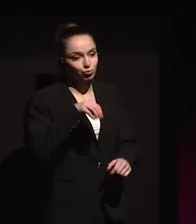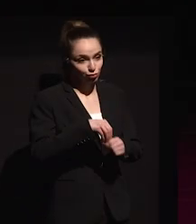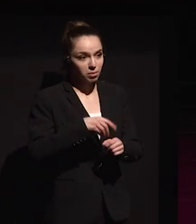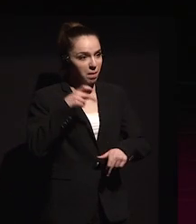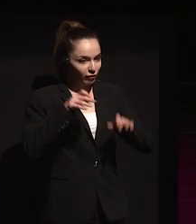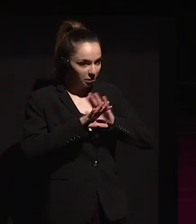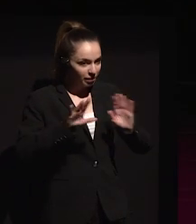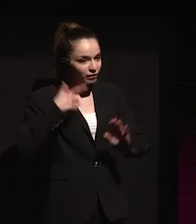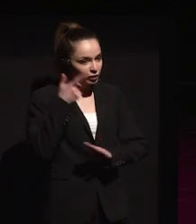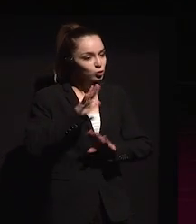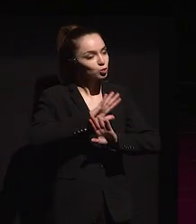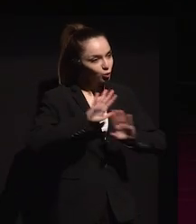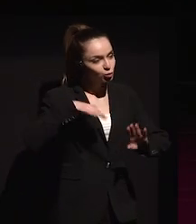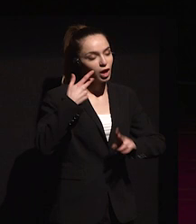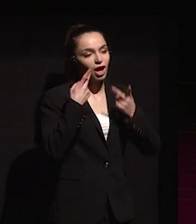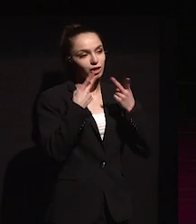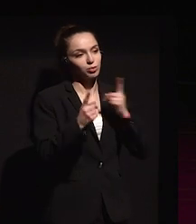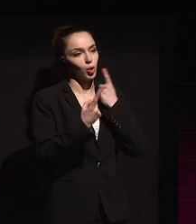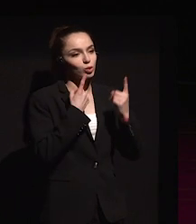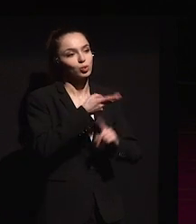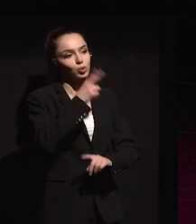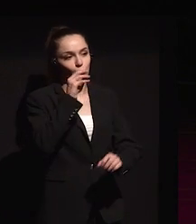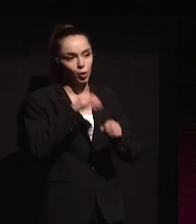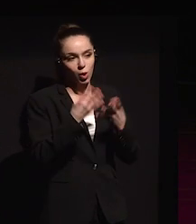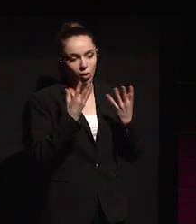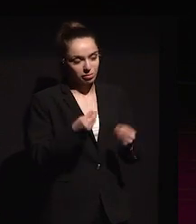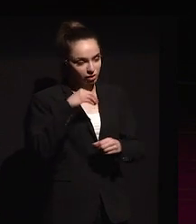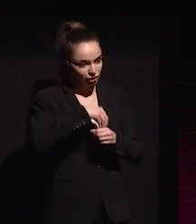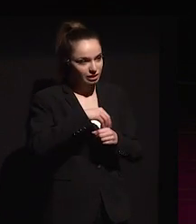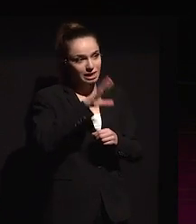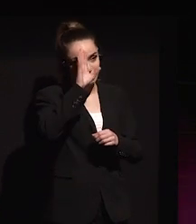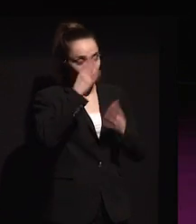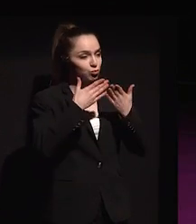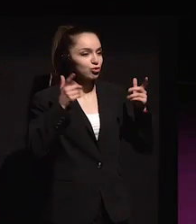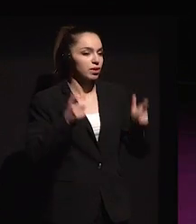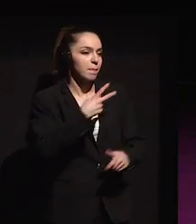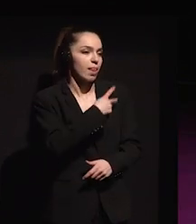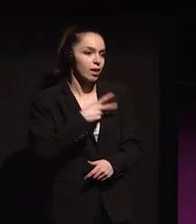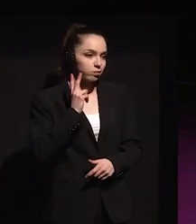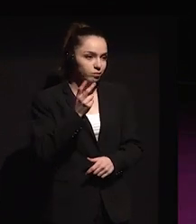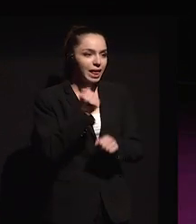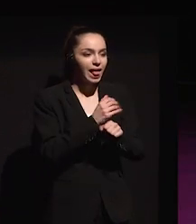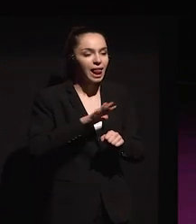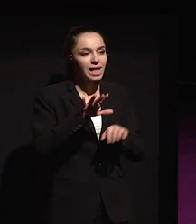Now, I invite to the stage for the last of our opening speeches Istanbul Metropolitan Municipality Deputy Secretary General,